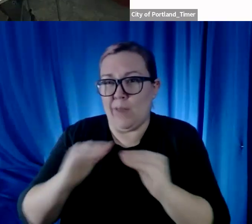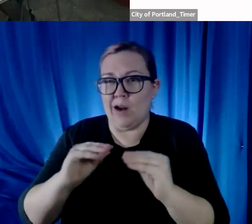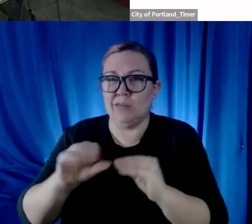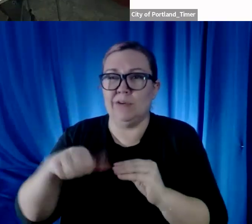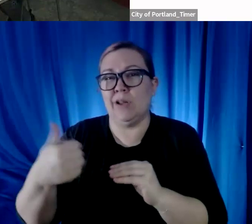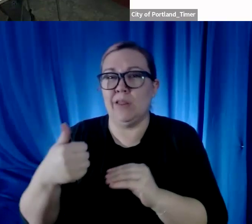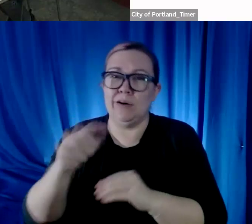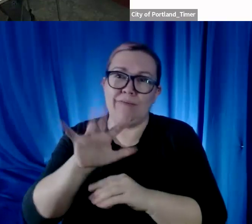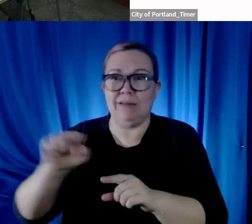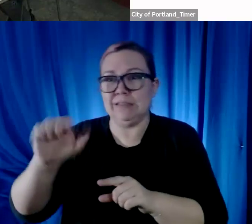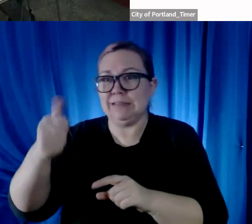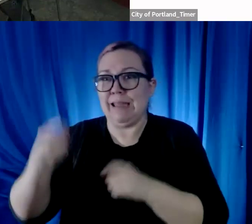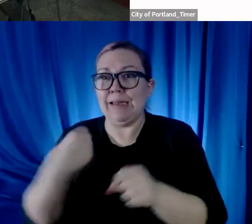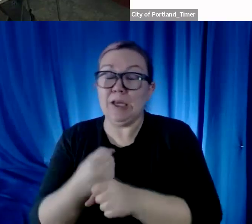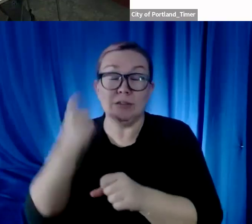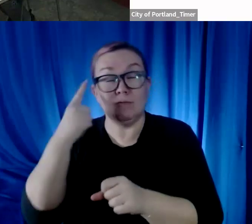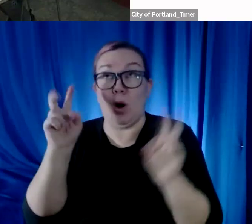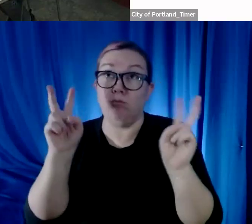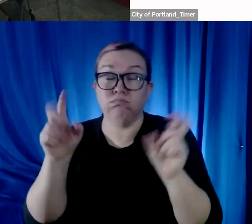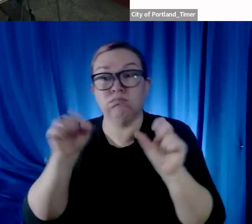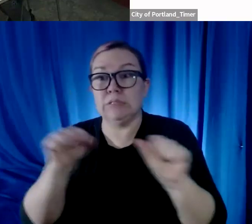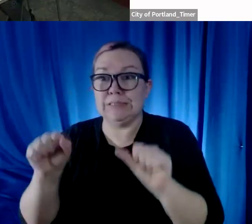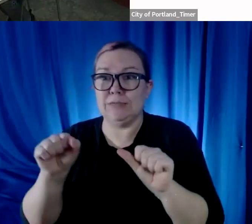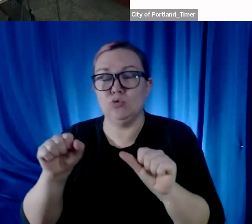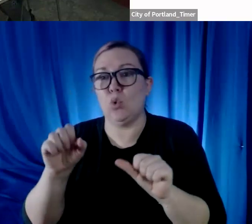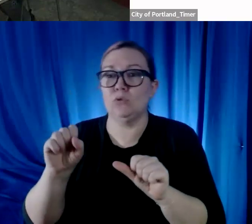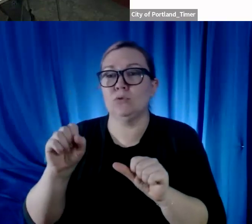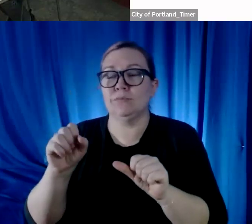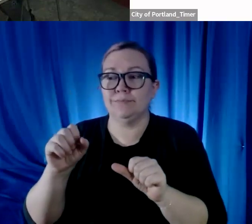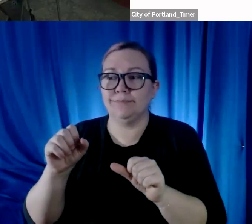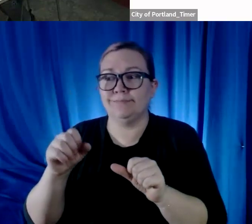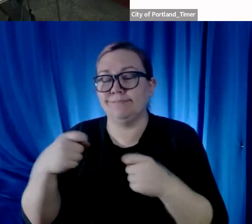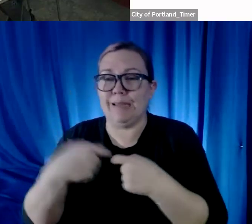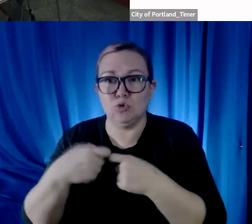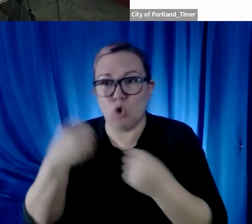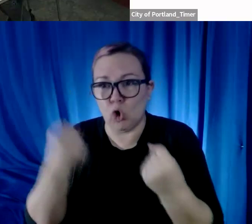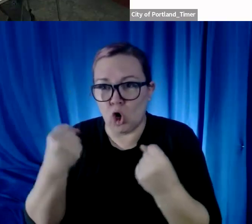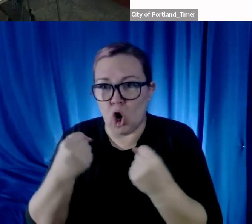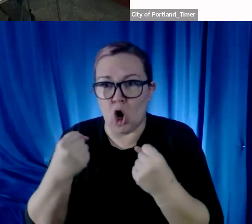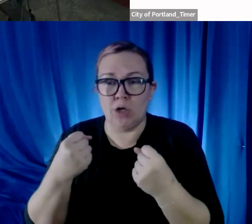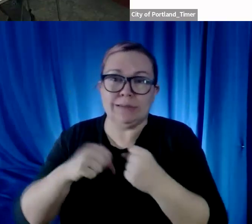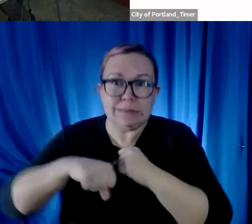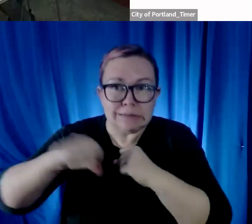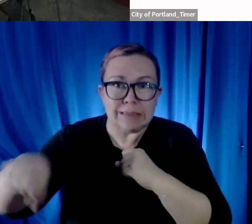Five to ten years for a hypothetical streetcar extension. It means addressing critical vulnerabilities like the CAI Hub.